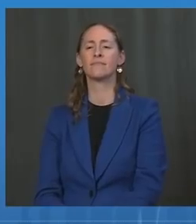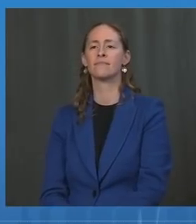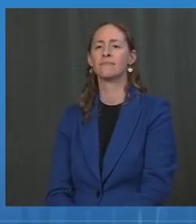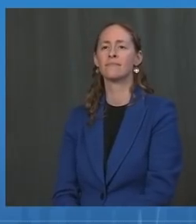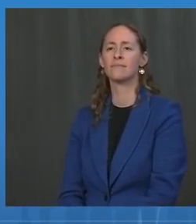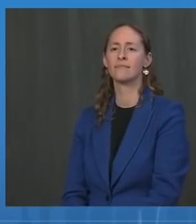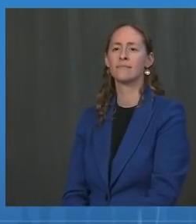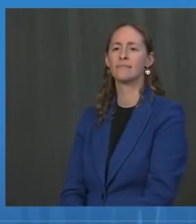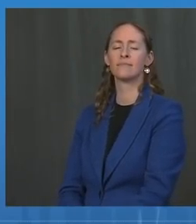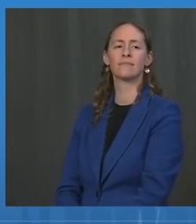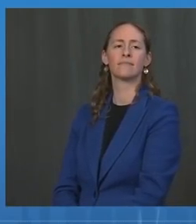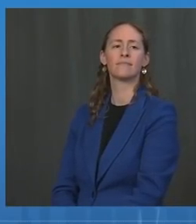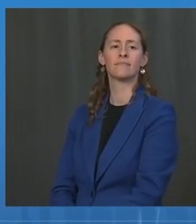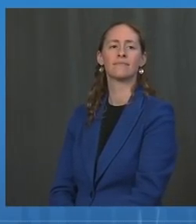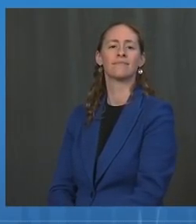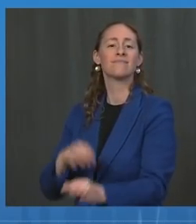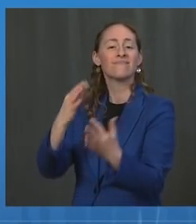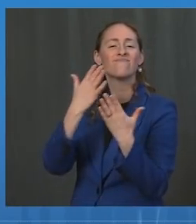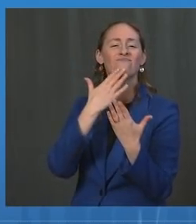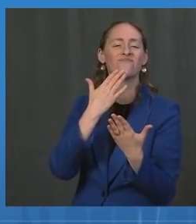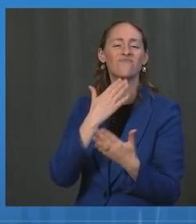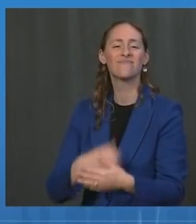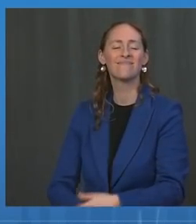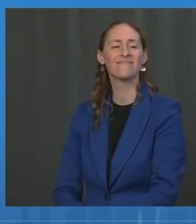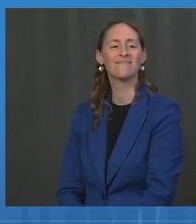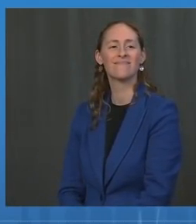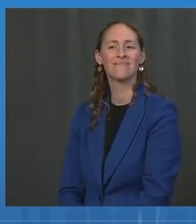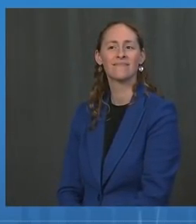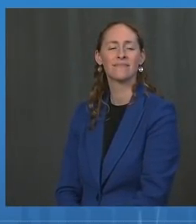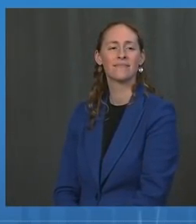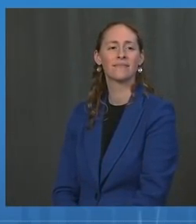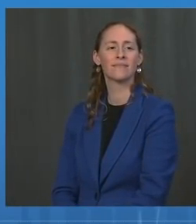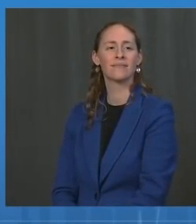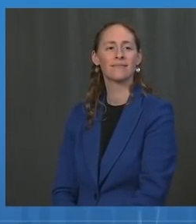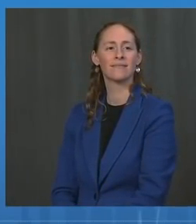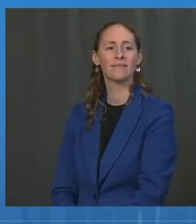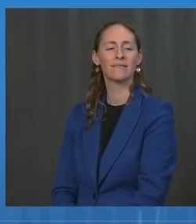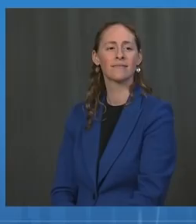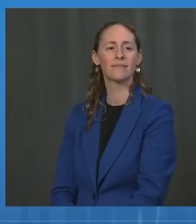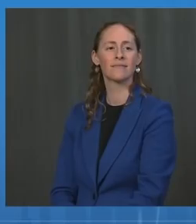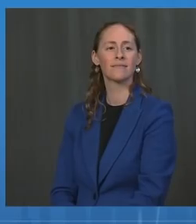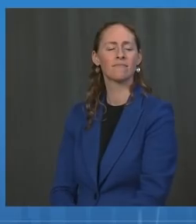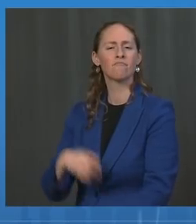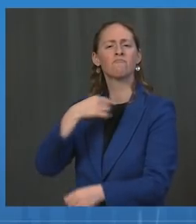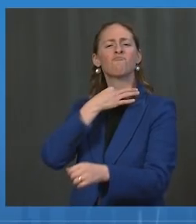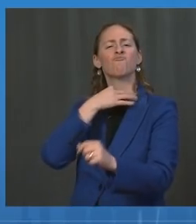The Press: Thanks for doing this. Regarding -- this is for Dr. Fauci. You mentioned the studies in Israel.